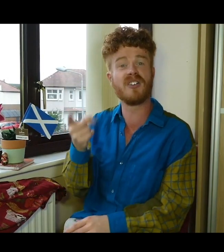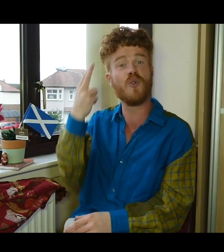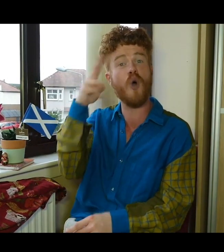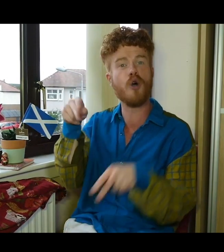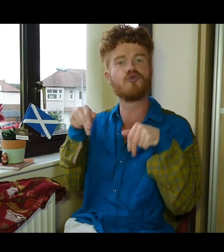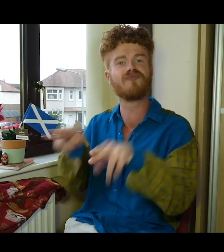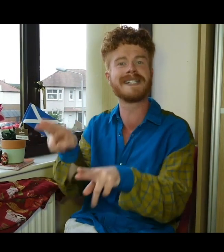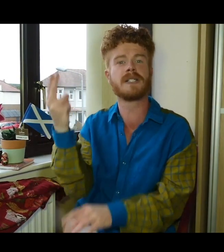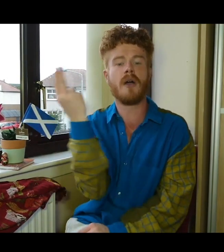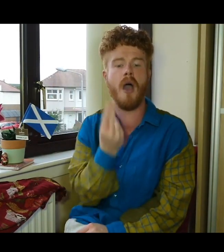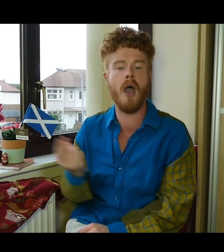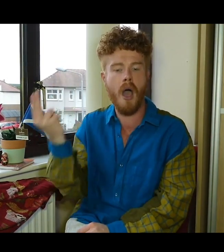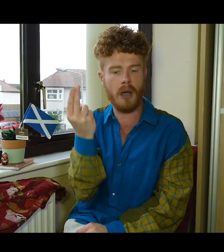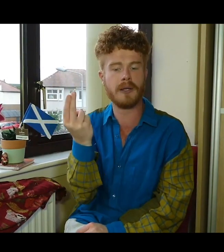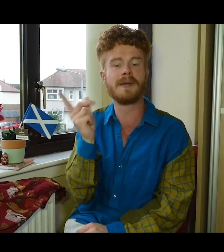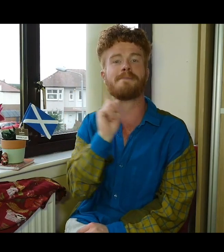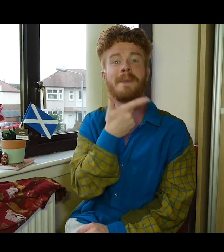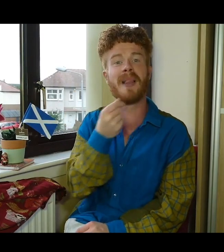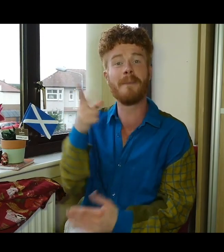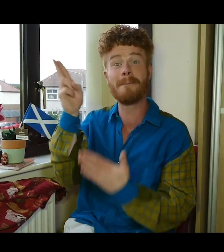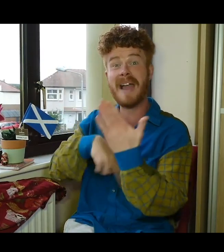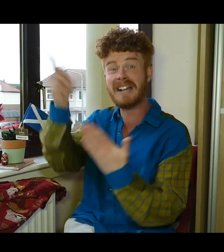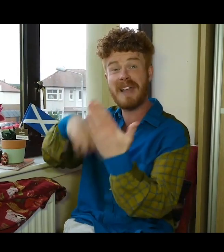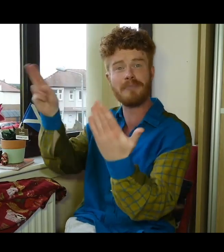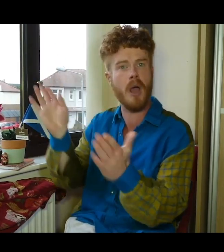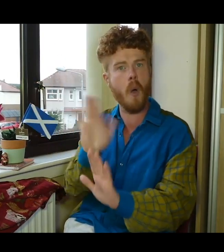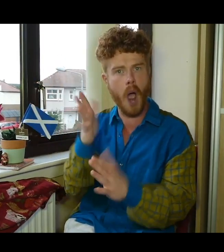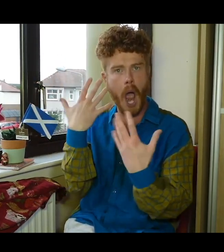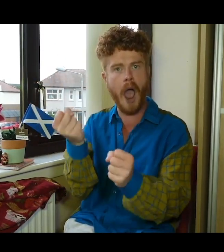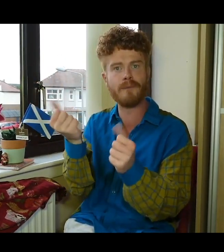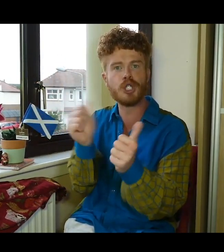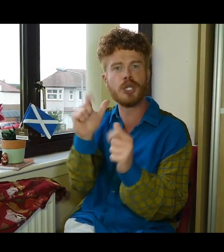They paint on walls, pictures and messages for the world to see.